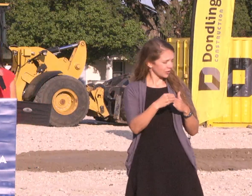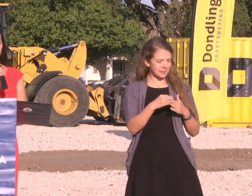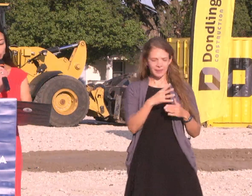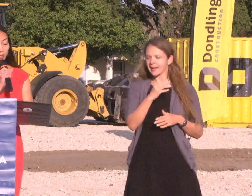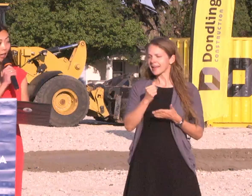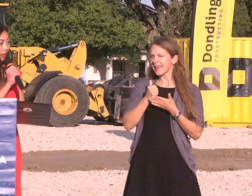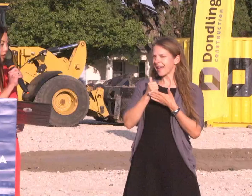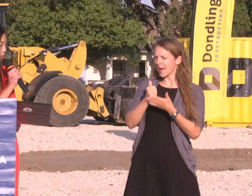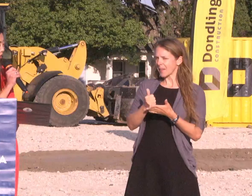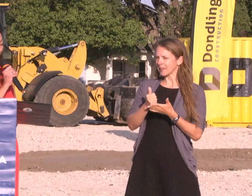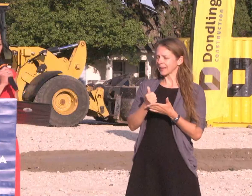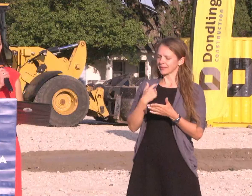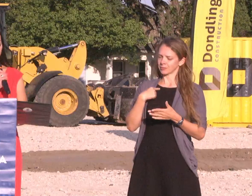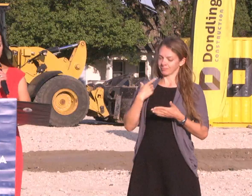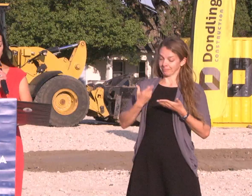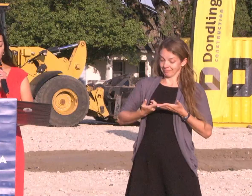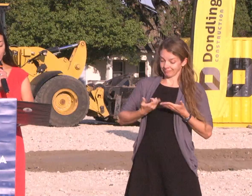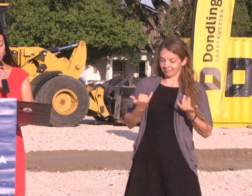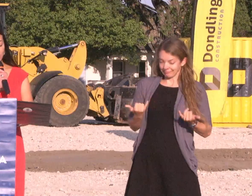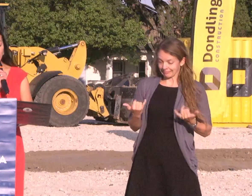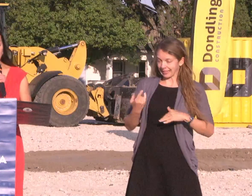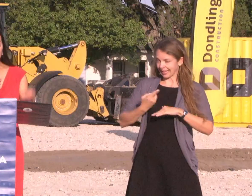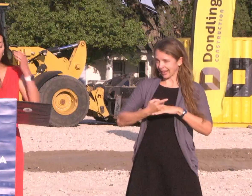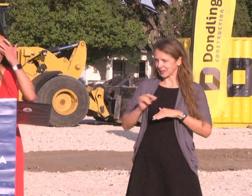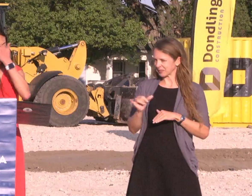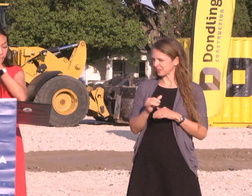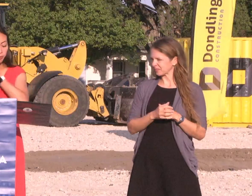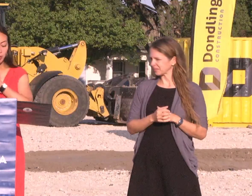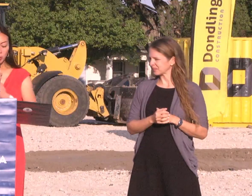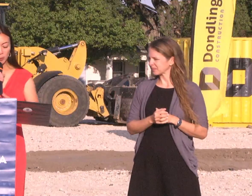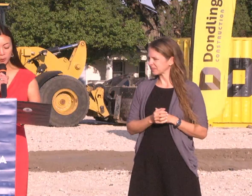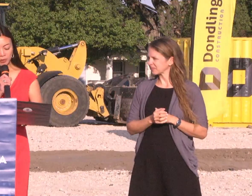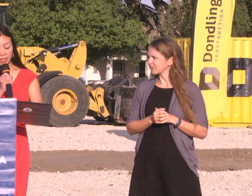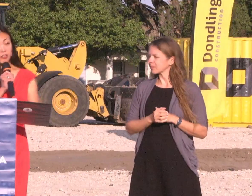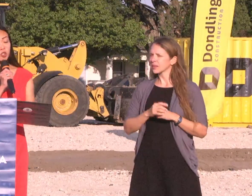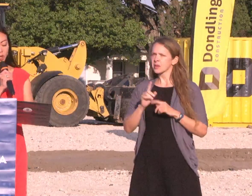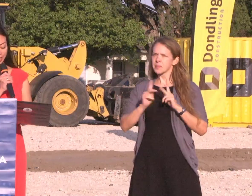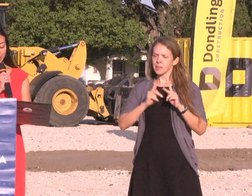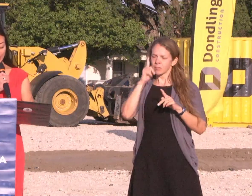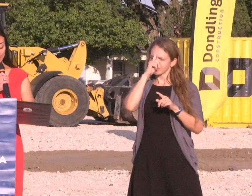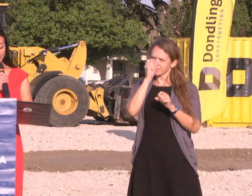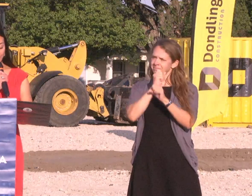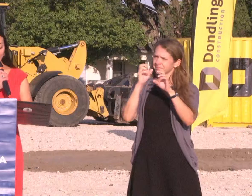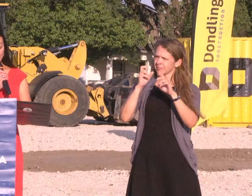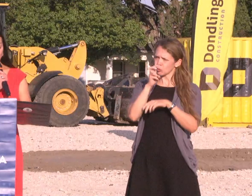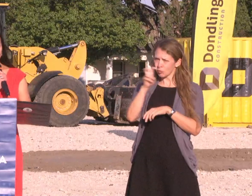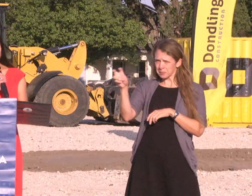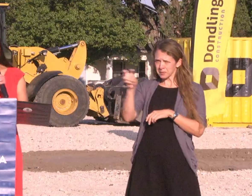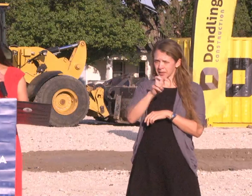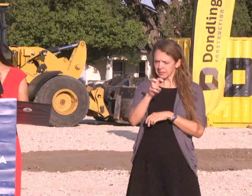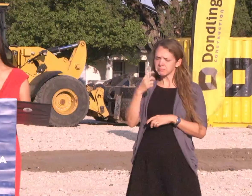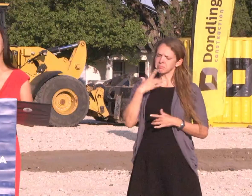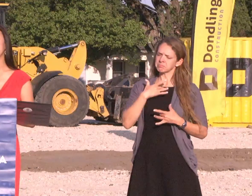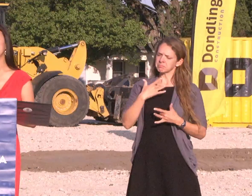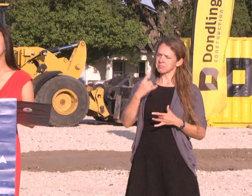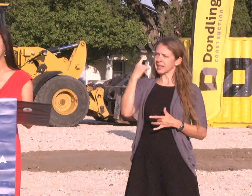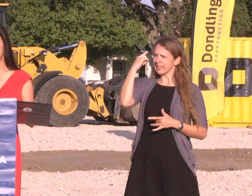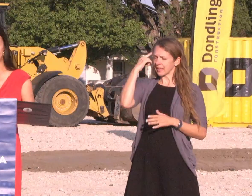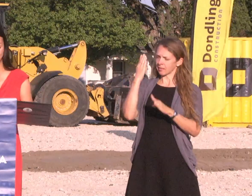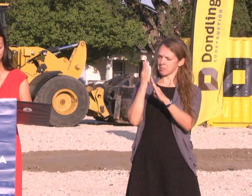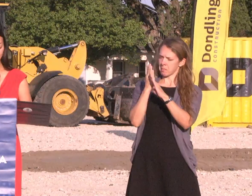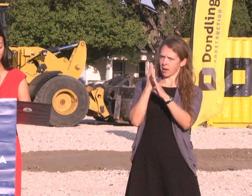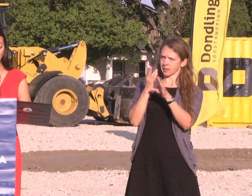helping get us to this point as well when people think of trans it they T typically think of buses